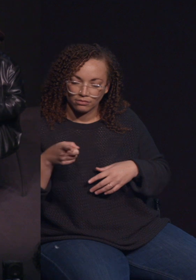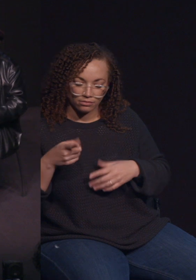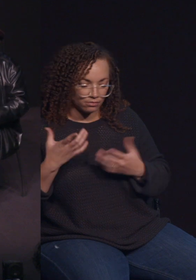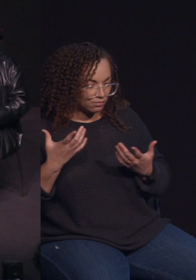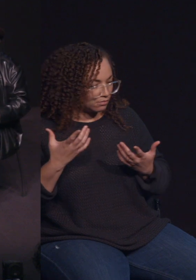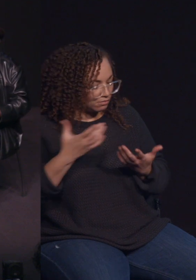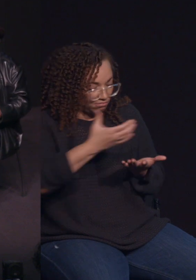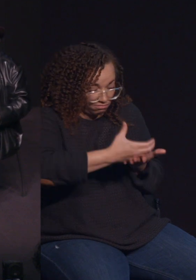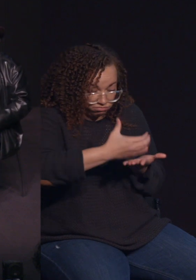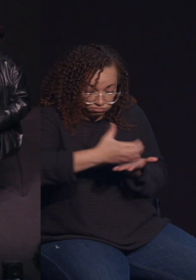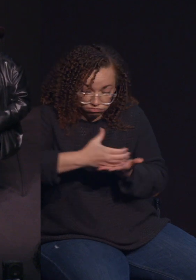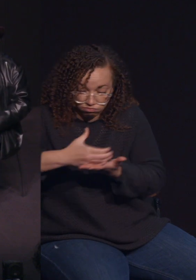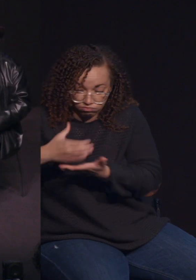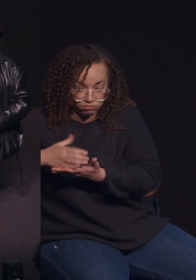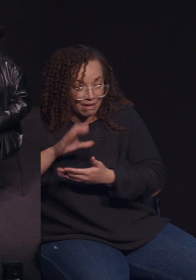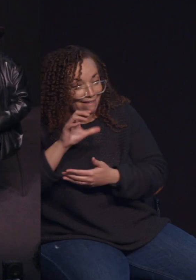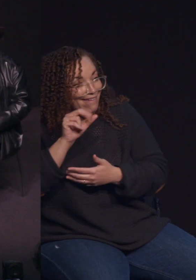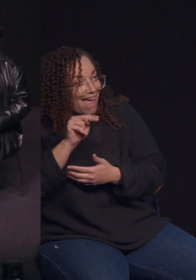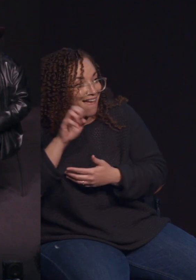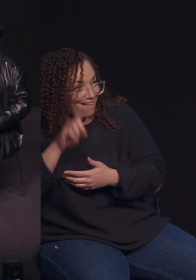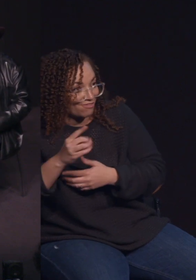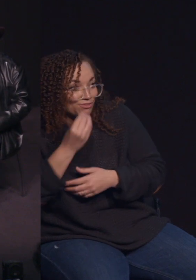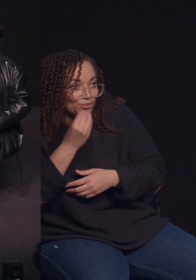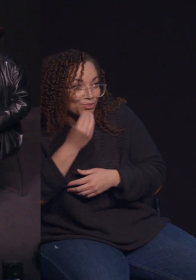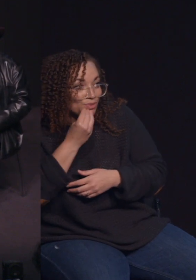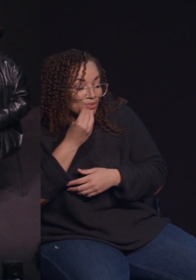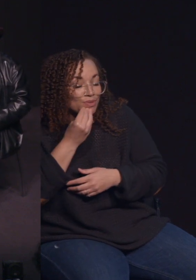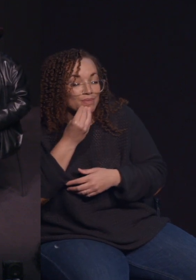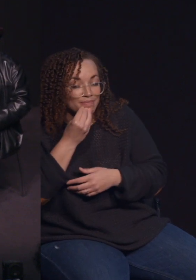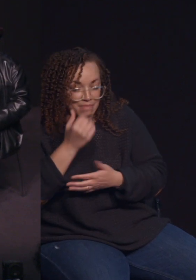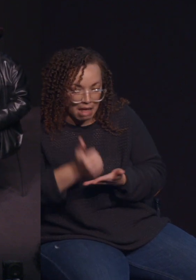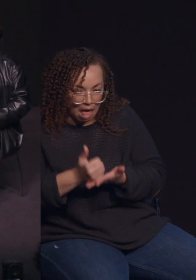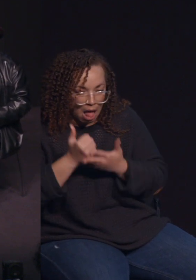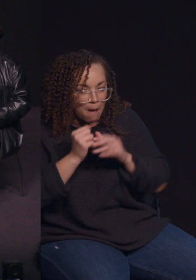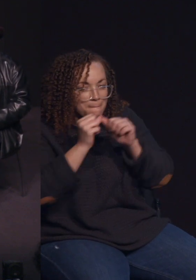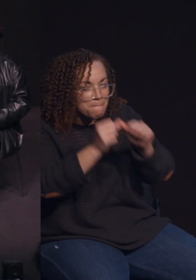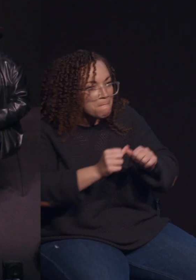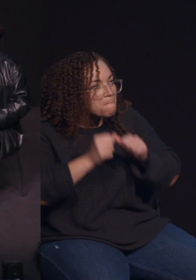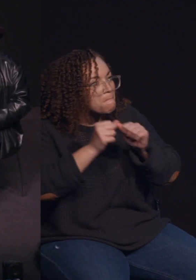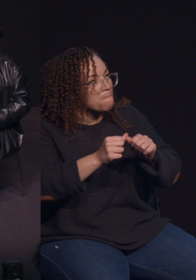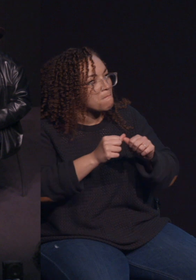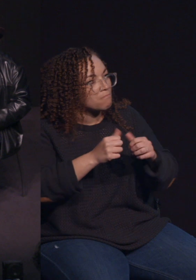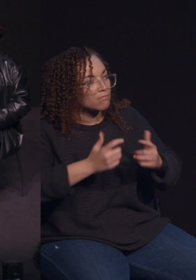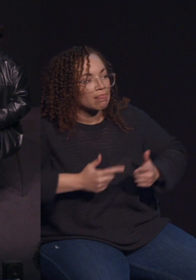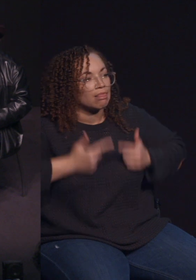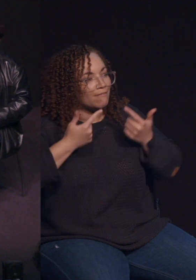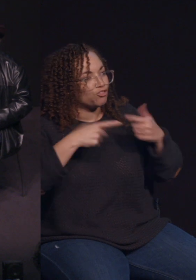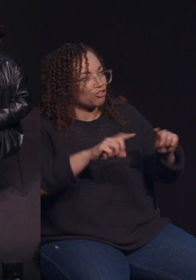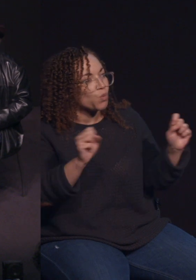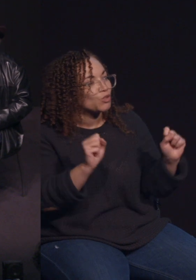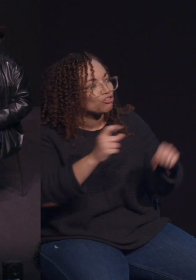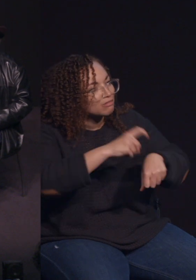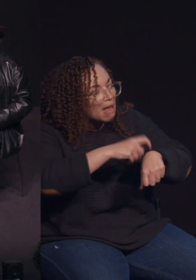so as you can survive during the winter. Well, she also, she was the best cook but now,